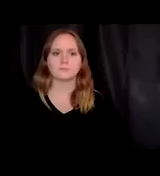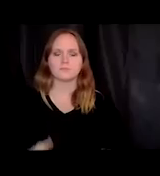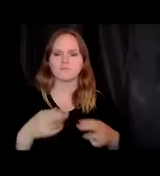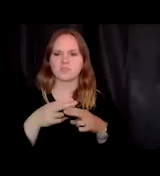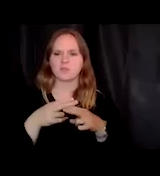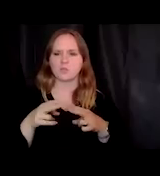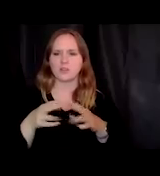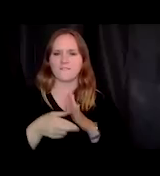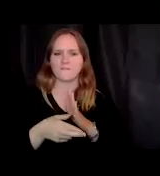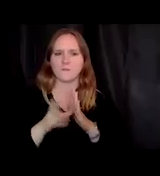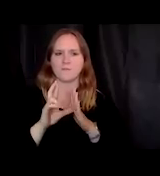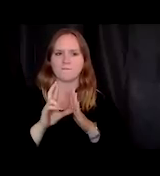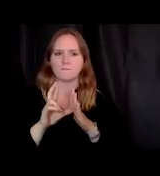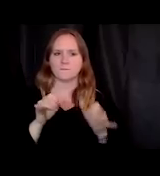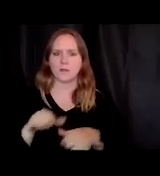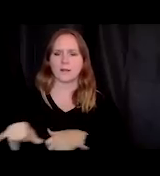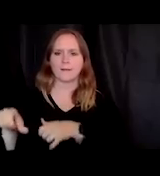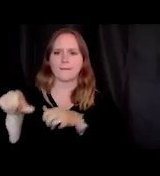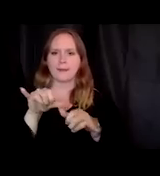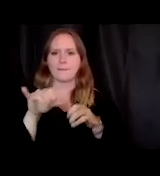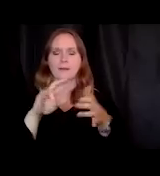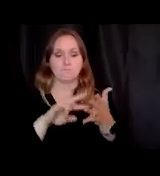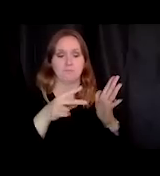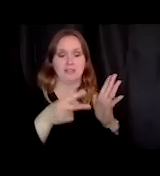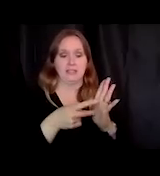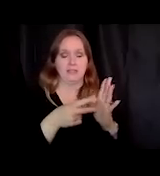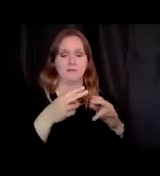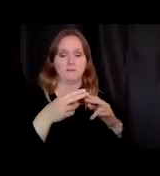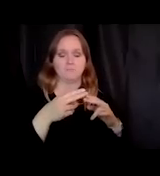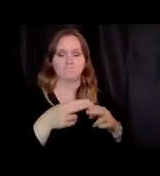of common meaning of possessions